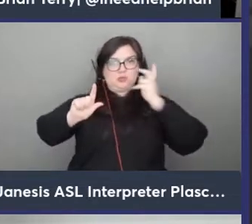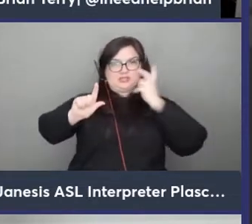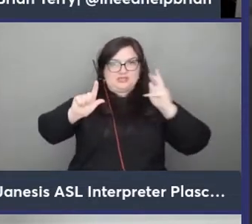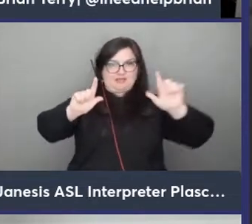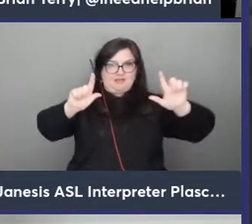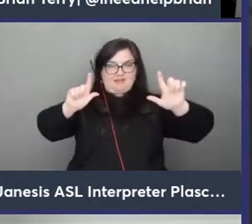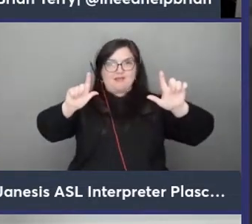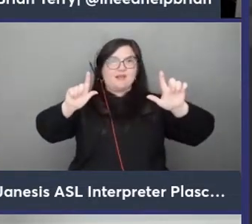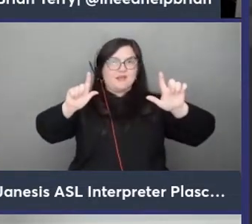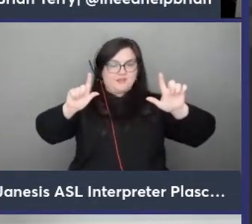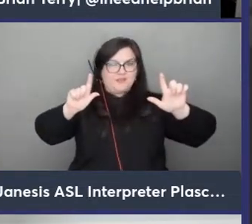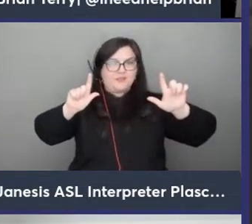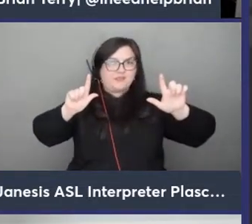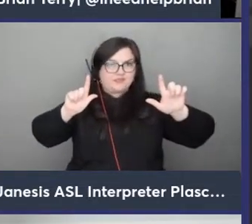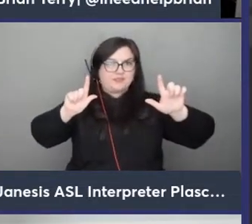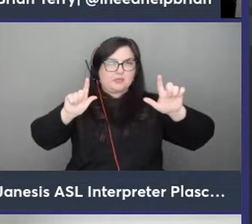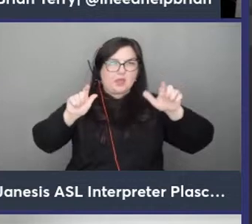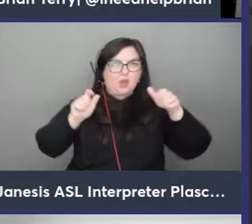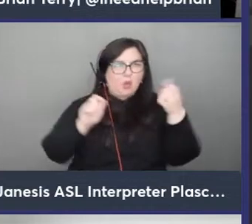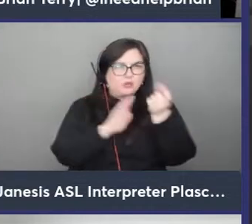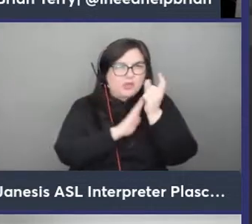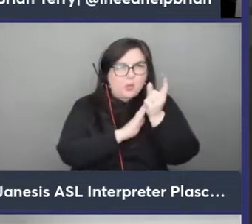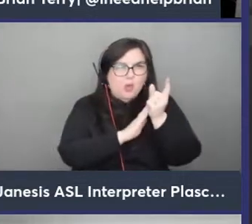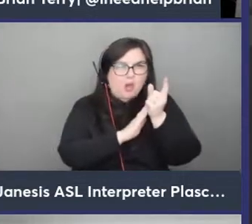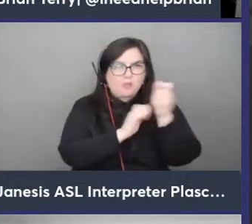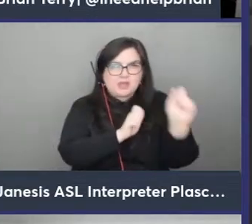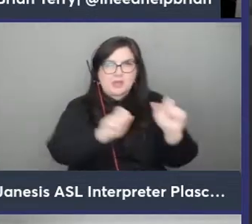Let me just open this up in my Visual Studio.